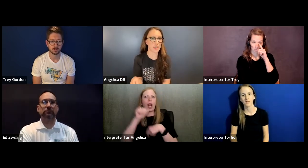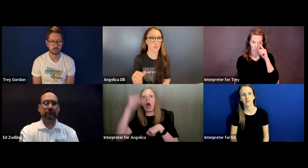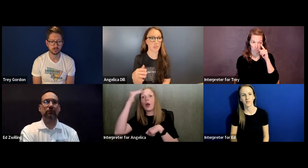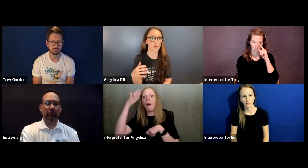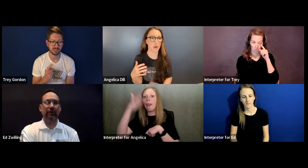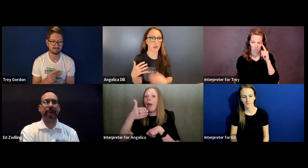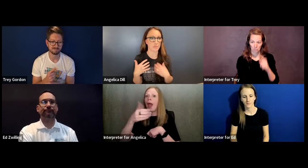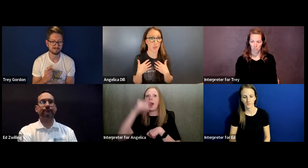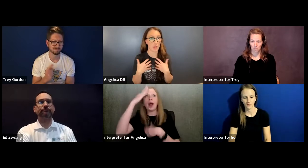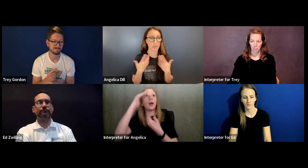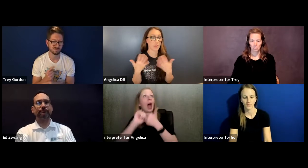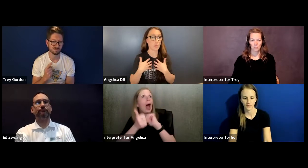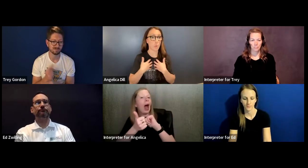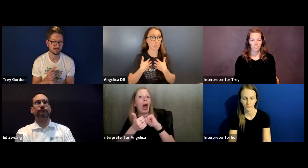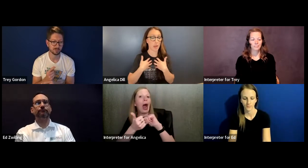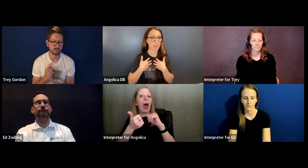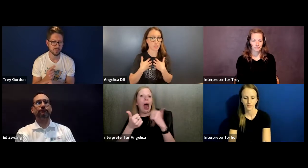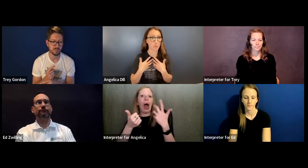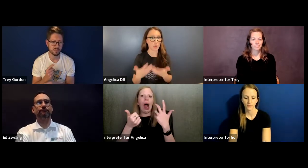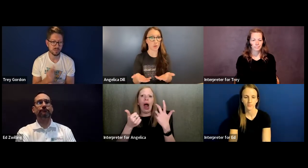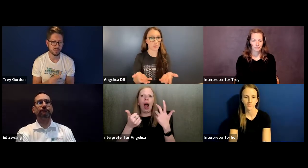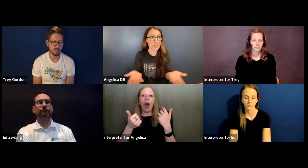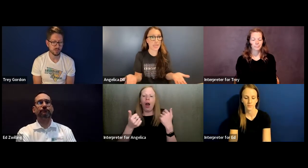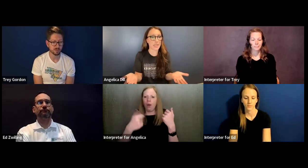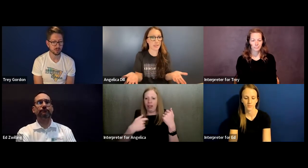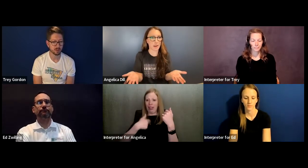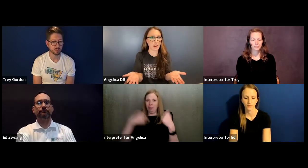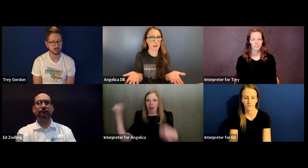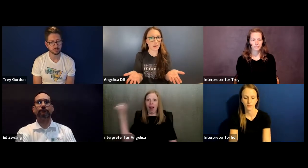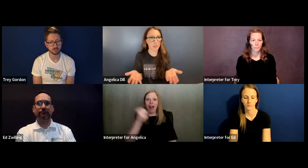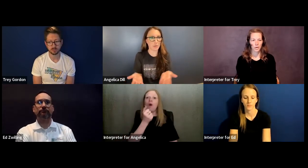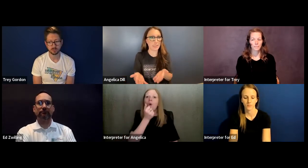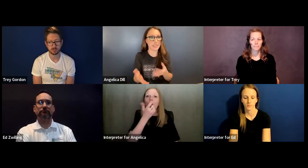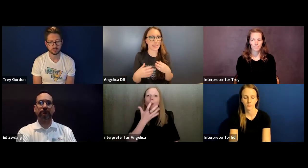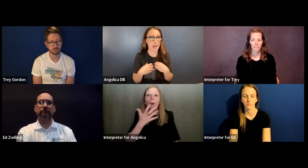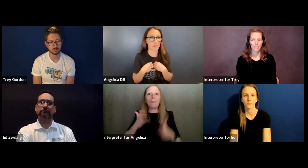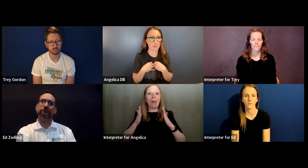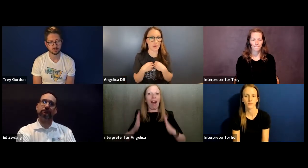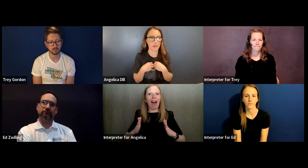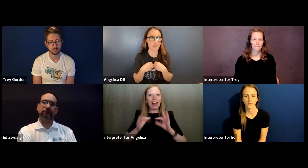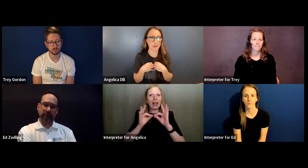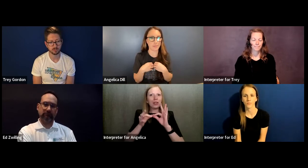and when you're even a warm body interpreter standing there you at least have the um